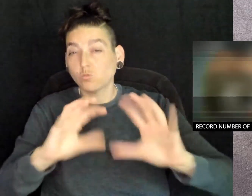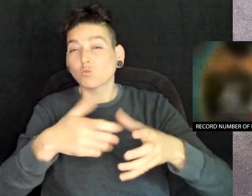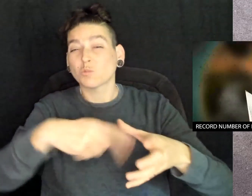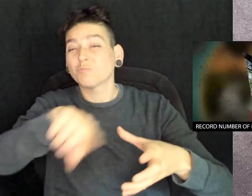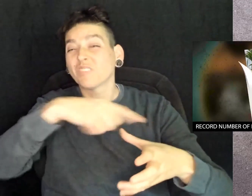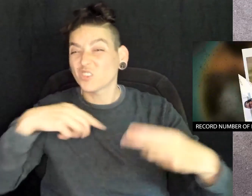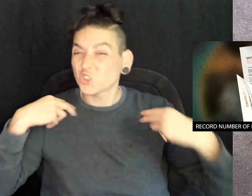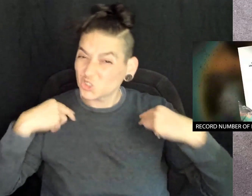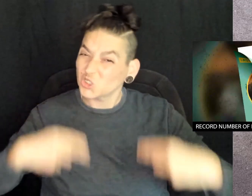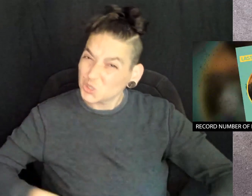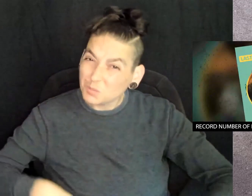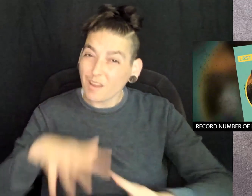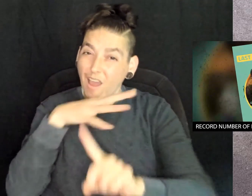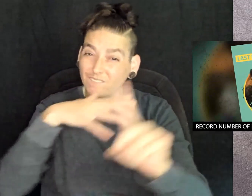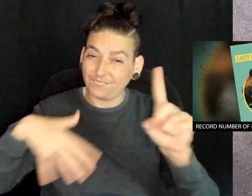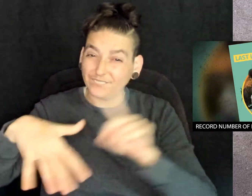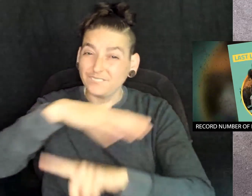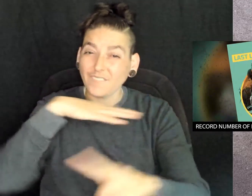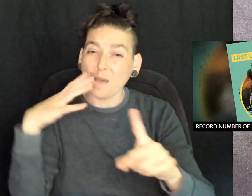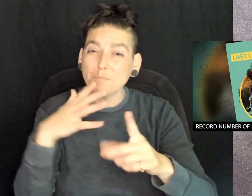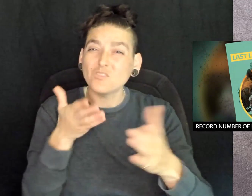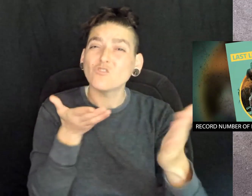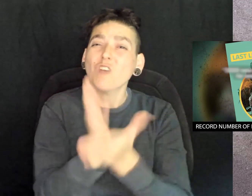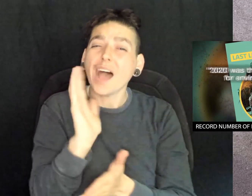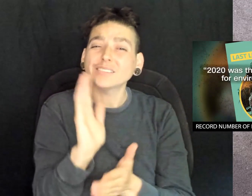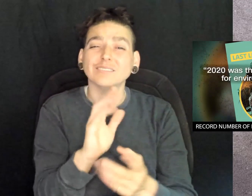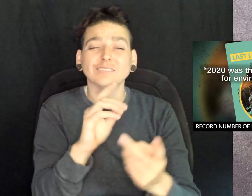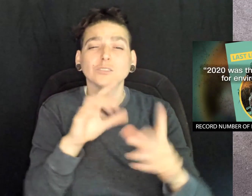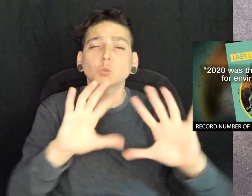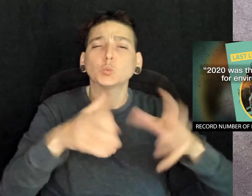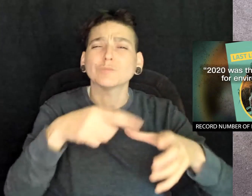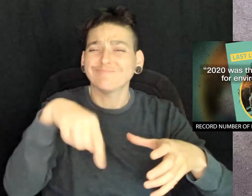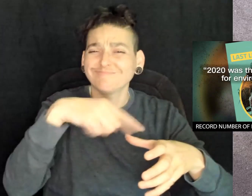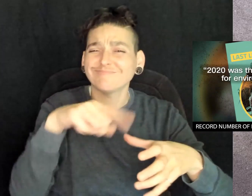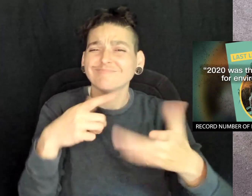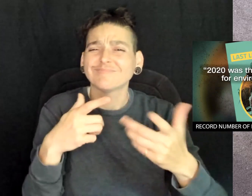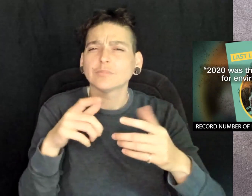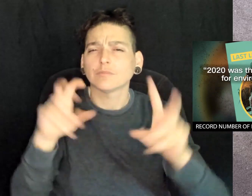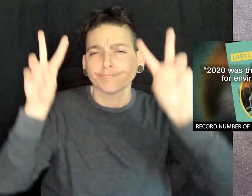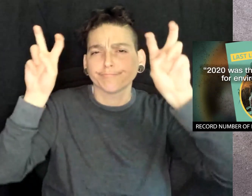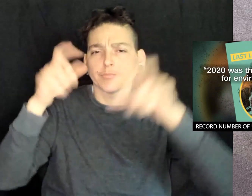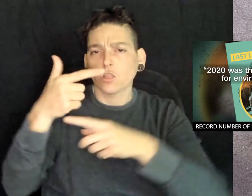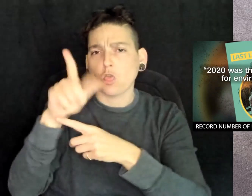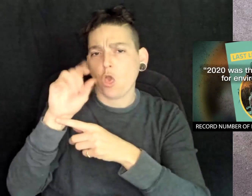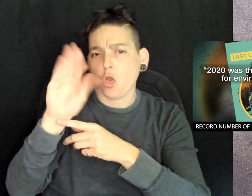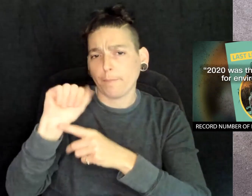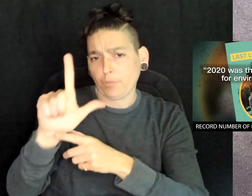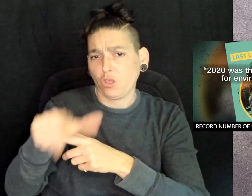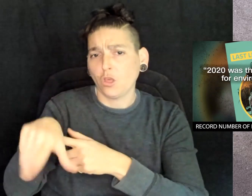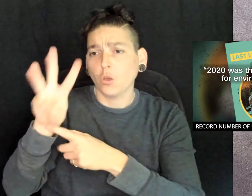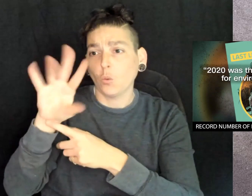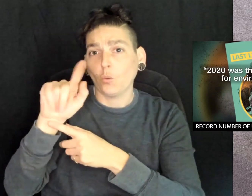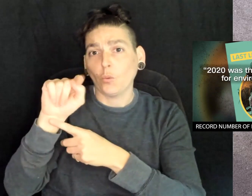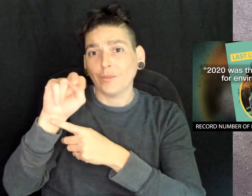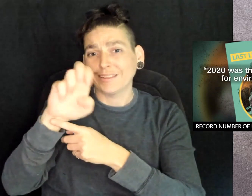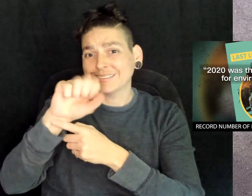after gathering and analyzing data from around the world the human and environmental rights group